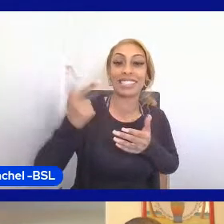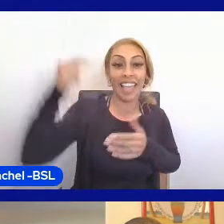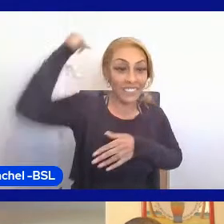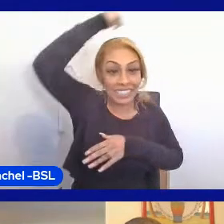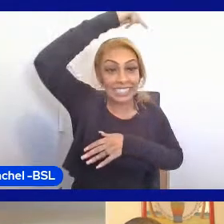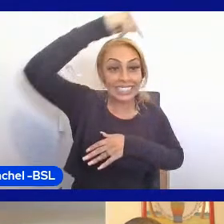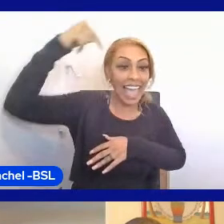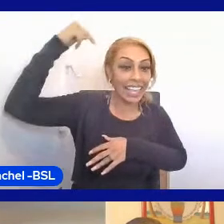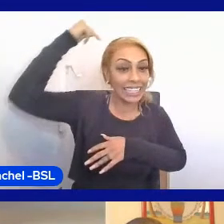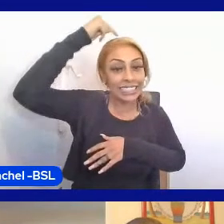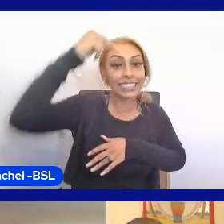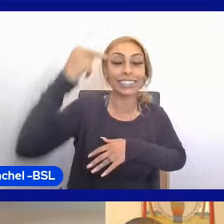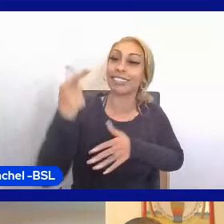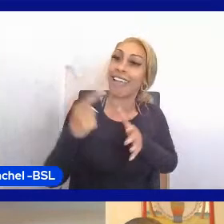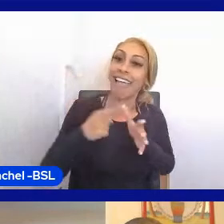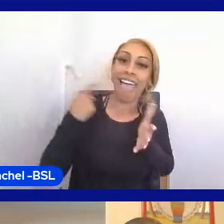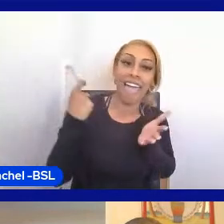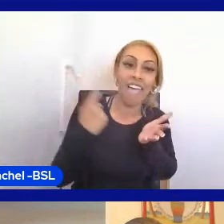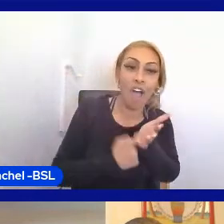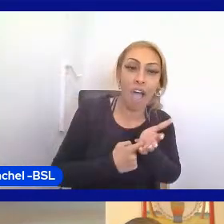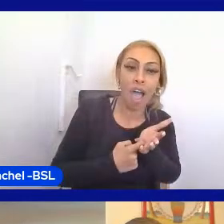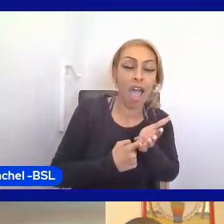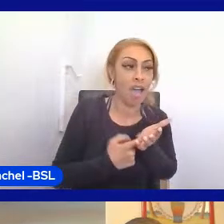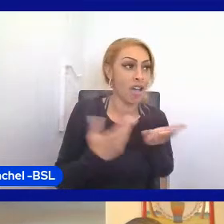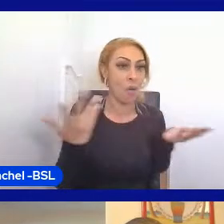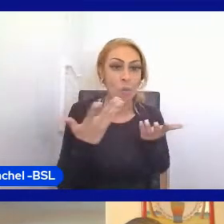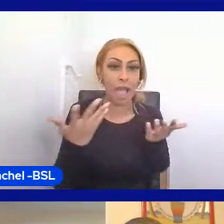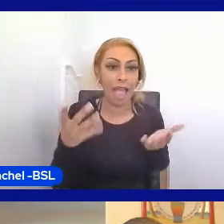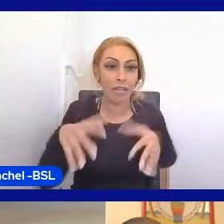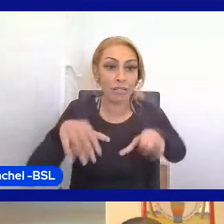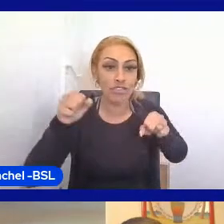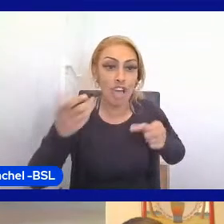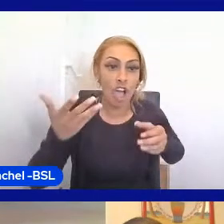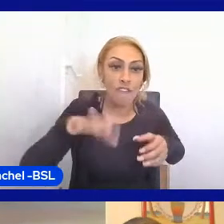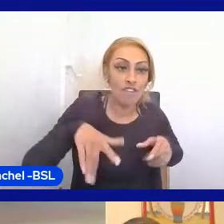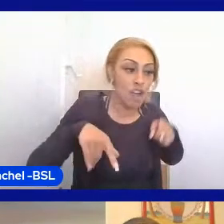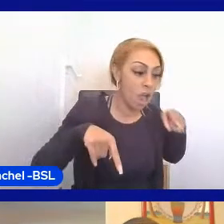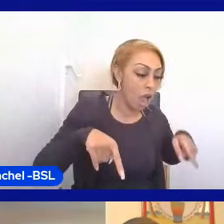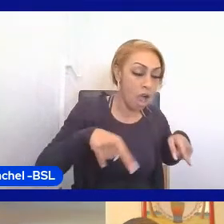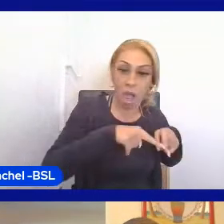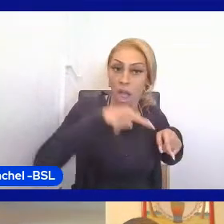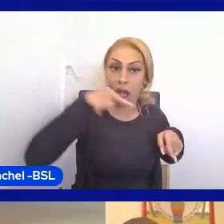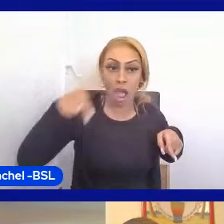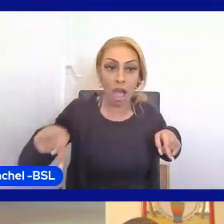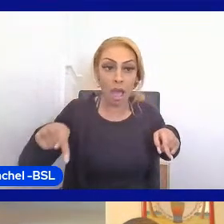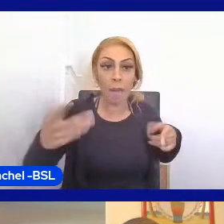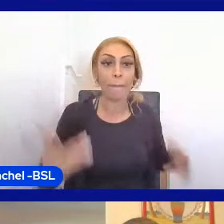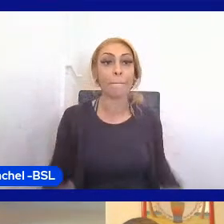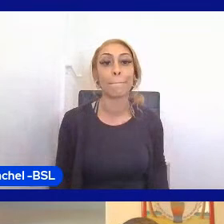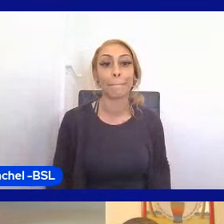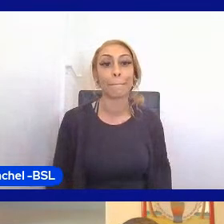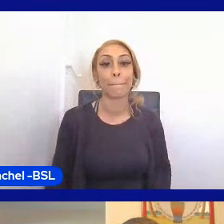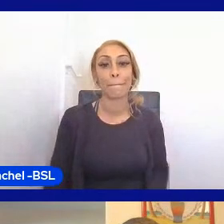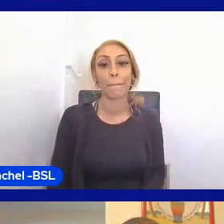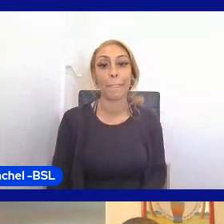Michelle, could you tells the story of the seven Saints project, where did you start from and where did you get to?